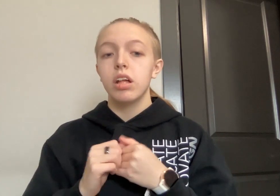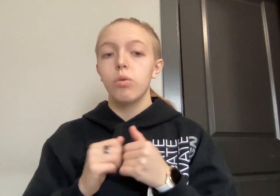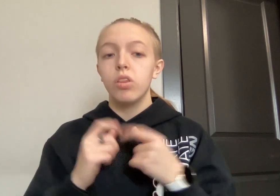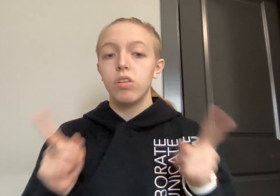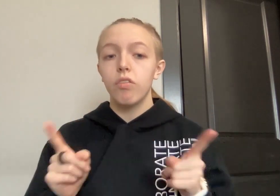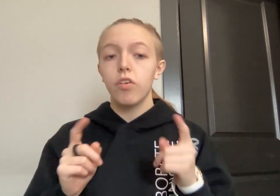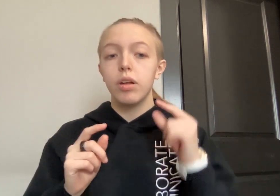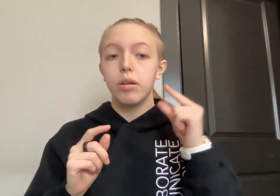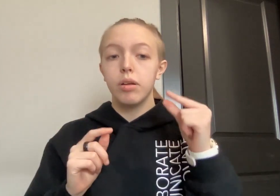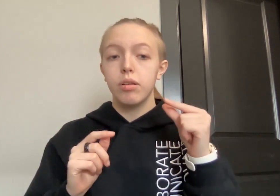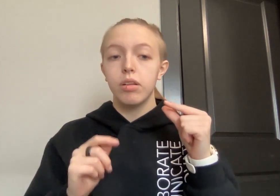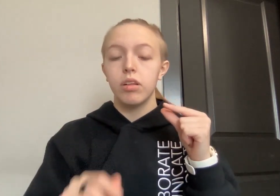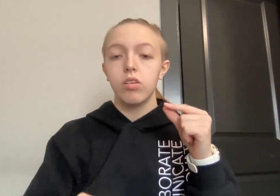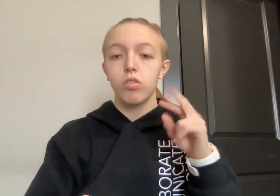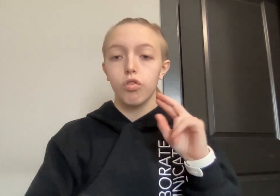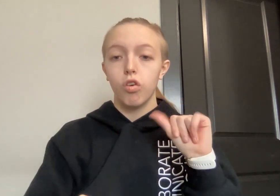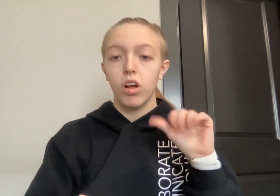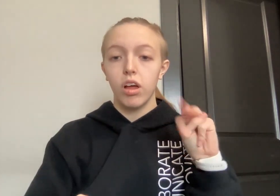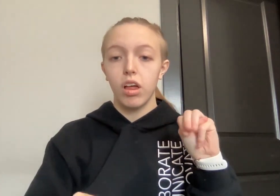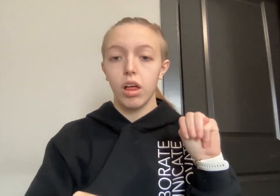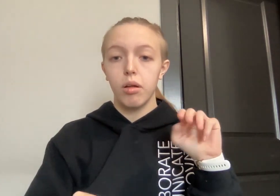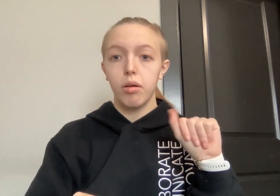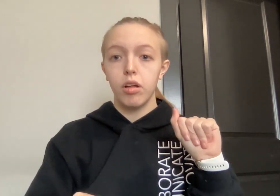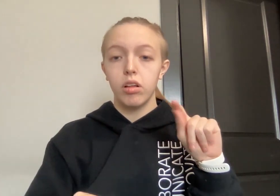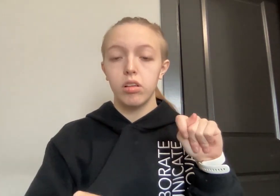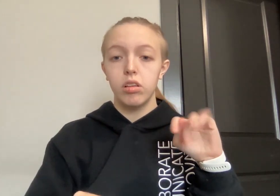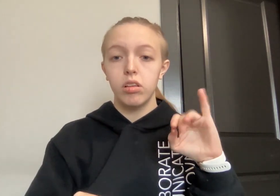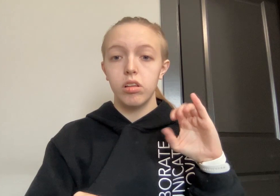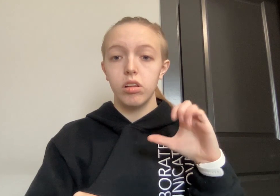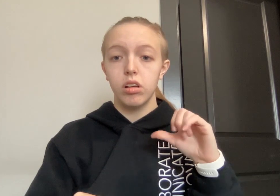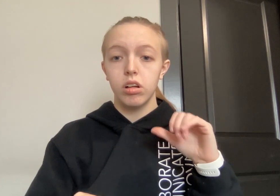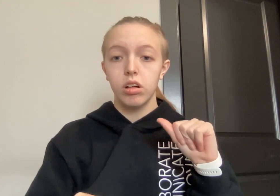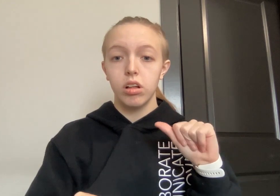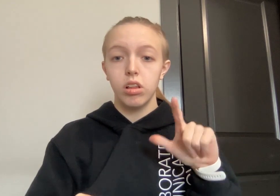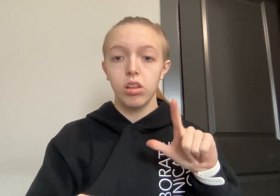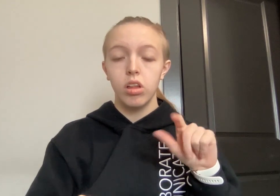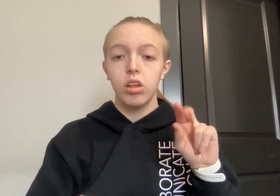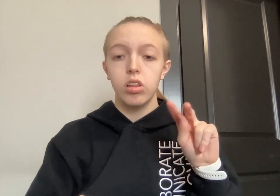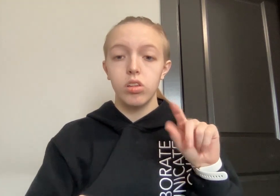with different grammatical structures,